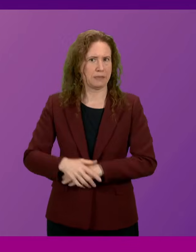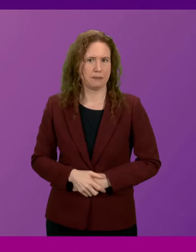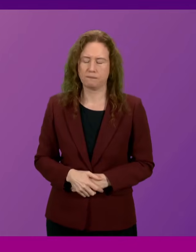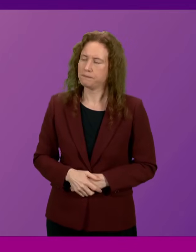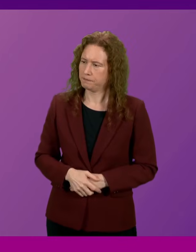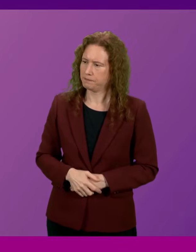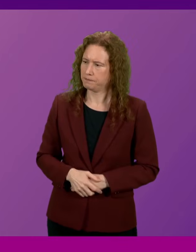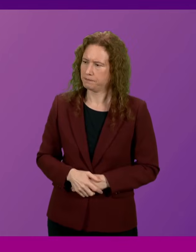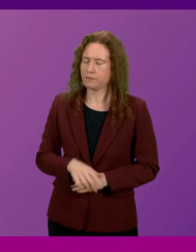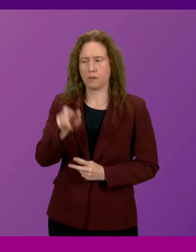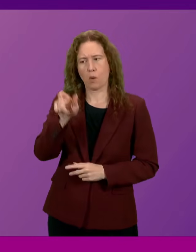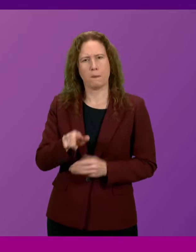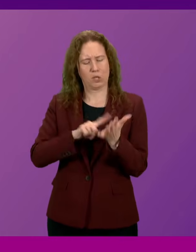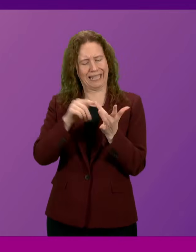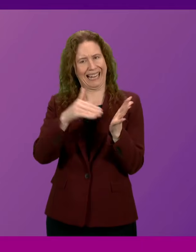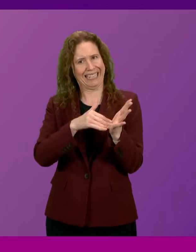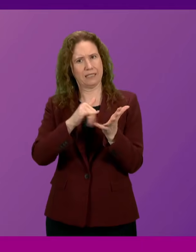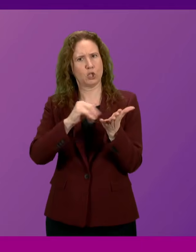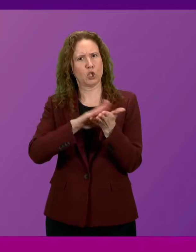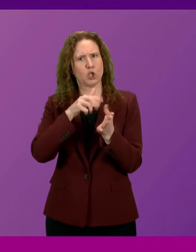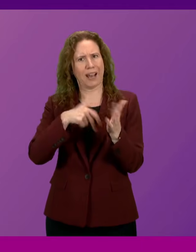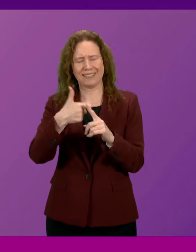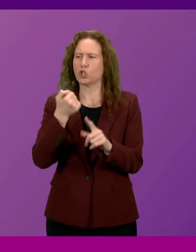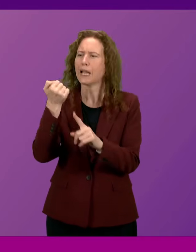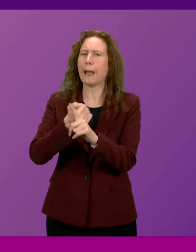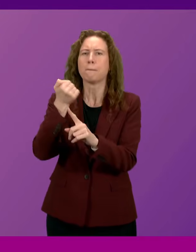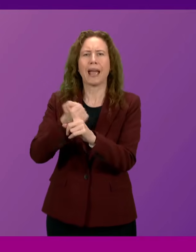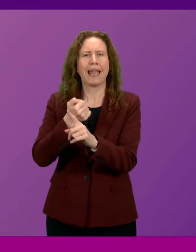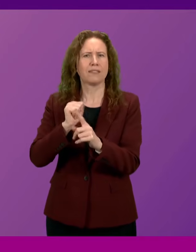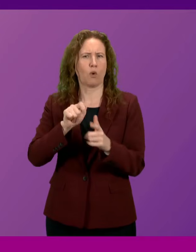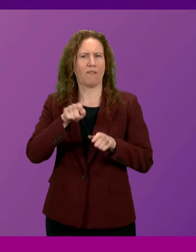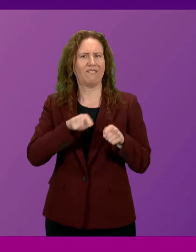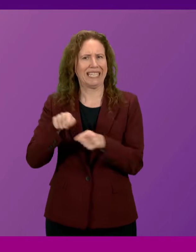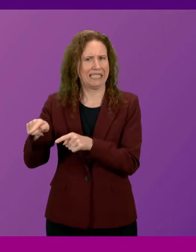Liz Shanks campaigns for victims’ rights since her truly horrific domestic violence